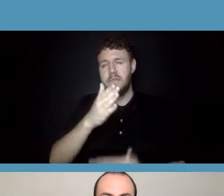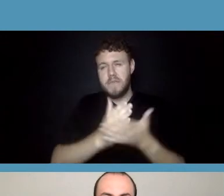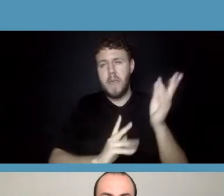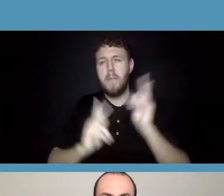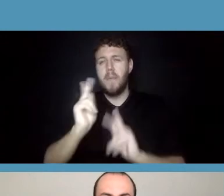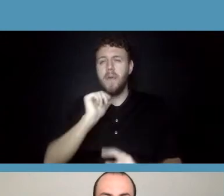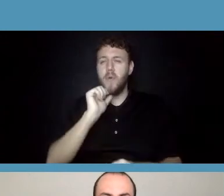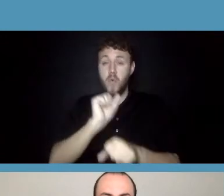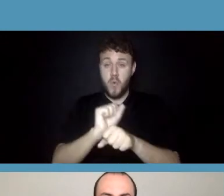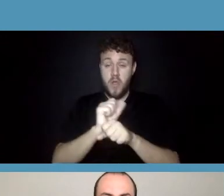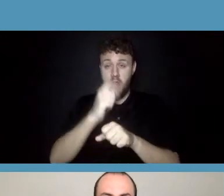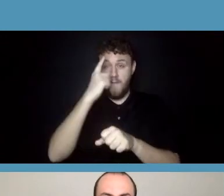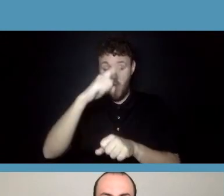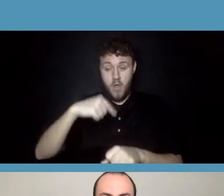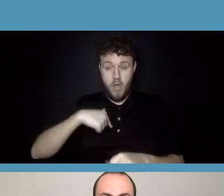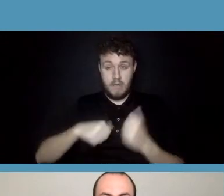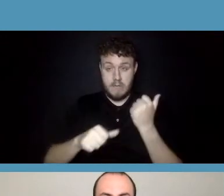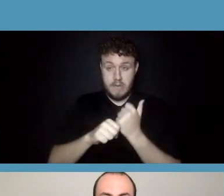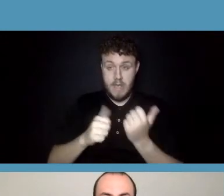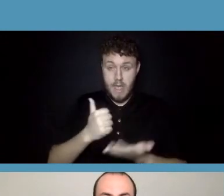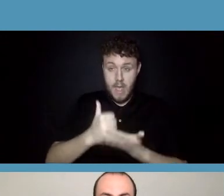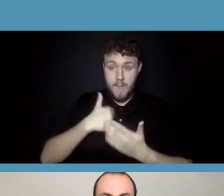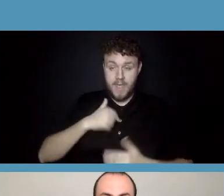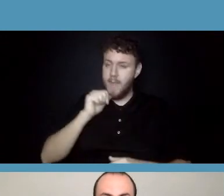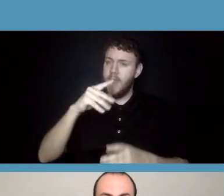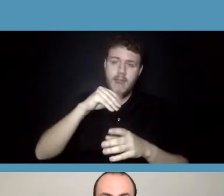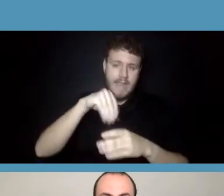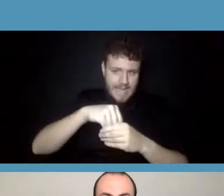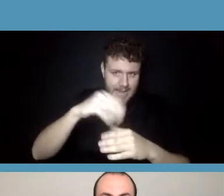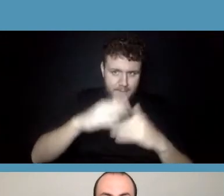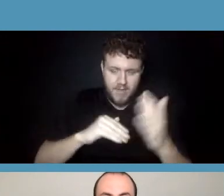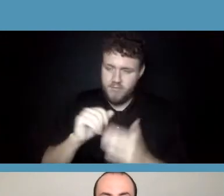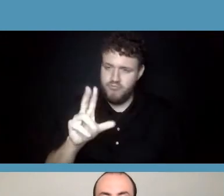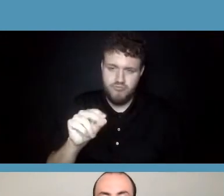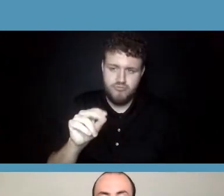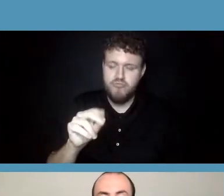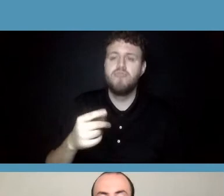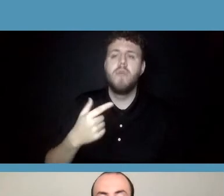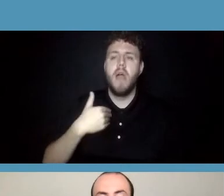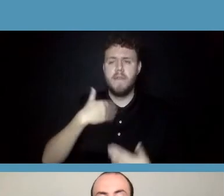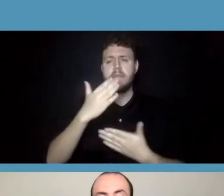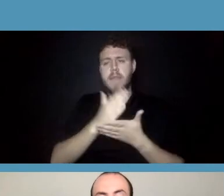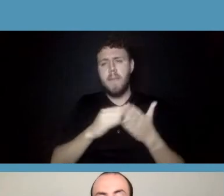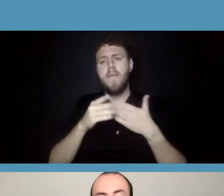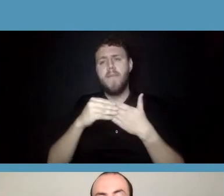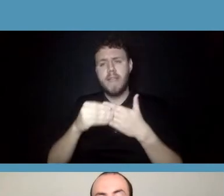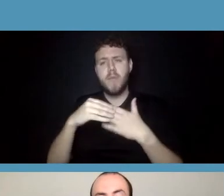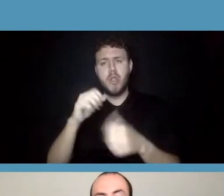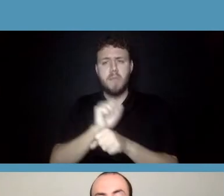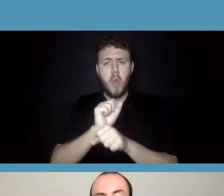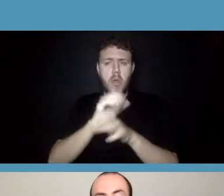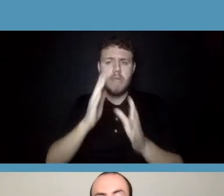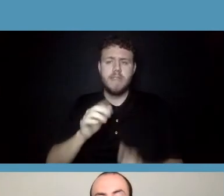in our building but will assist us so we do have some flex employees but just not on site.